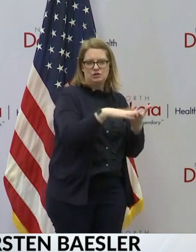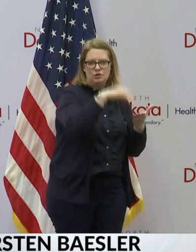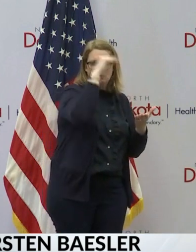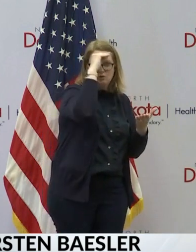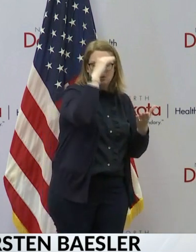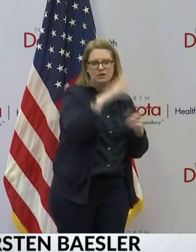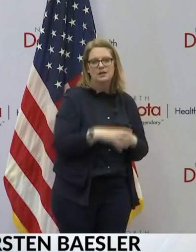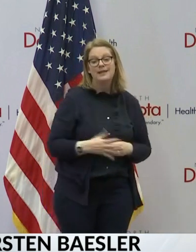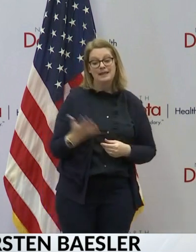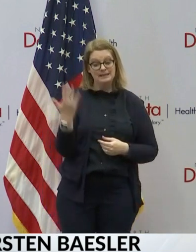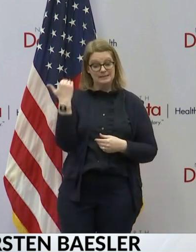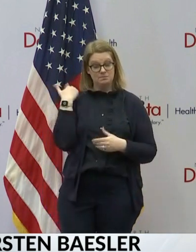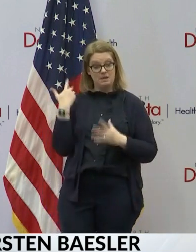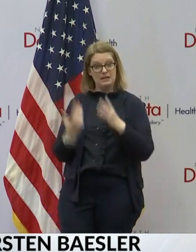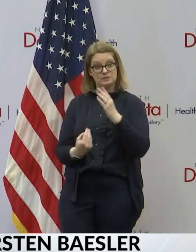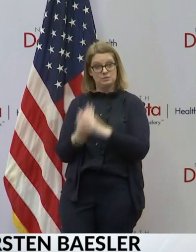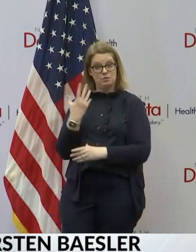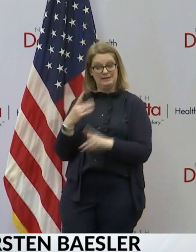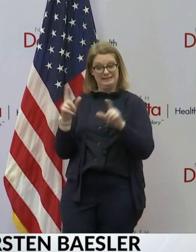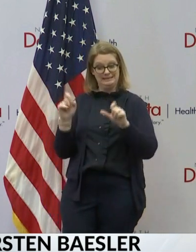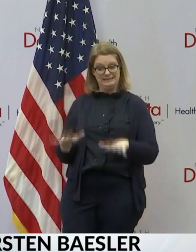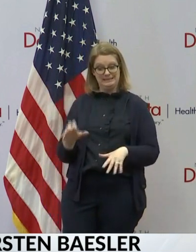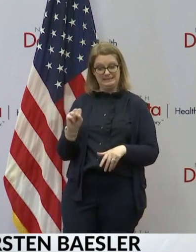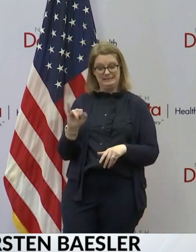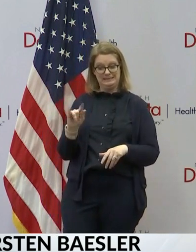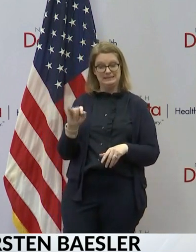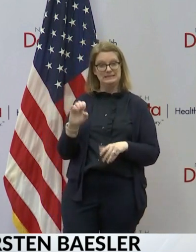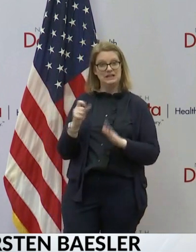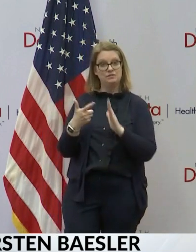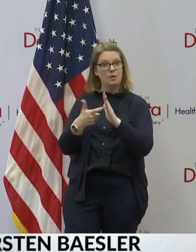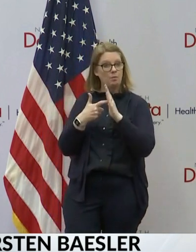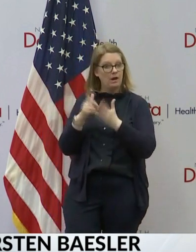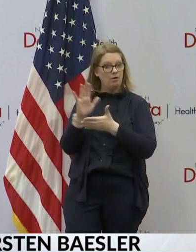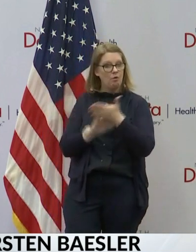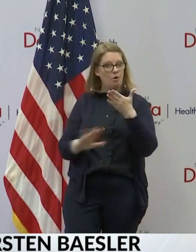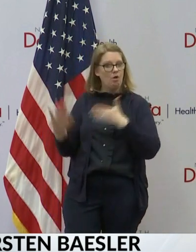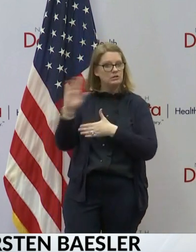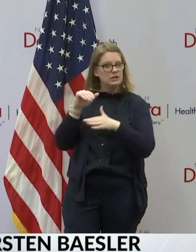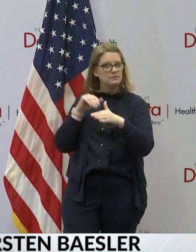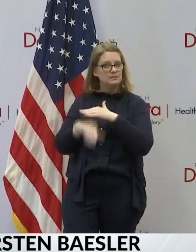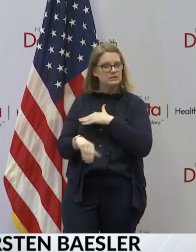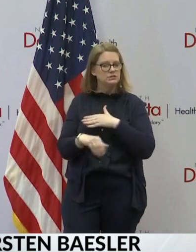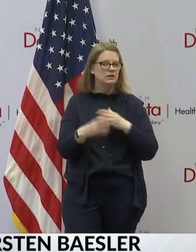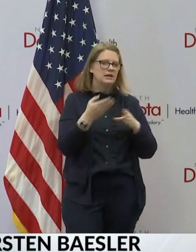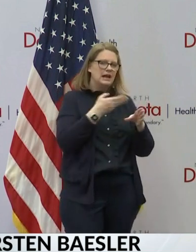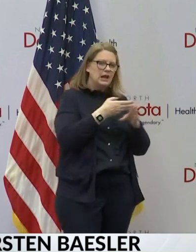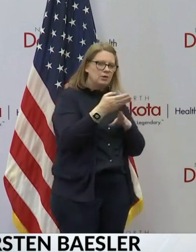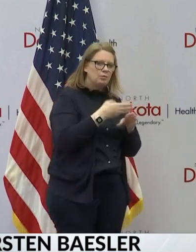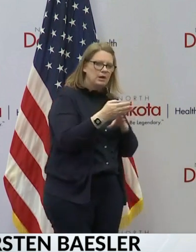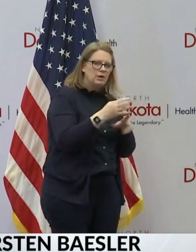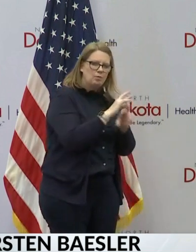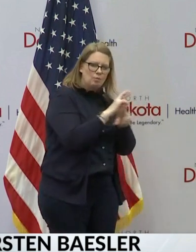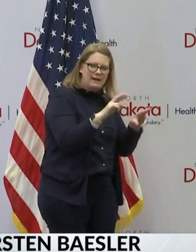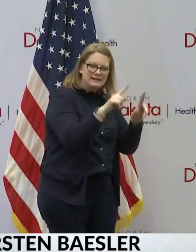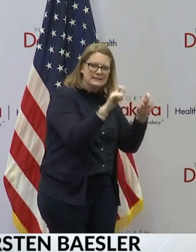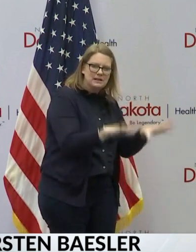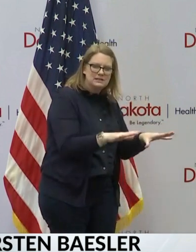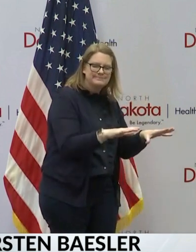ALLOWED STUDENTS TO REINFORCE SKILLS AND LEARNING AND TO ACCELERATE THEIR LEARNING. ADDITIONALLY THIS PAST SPRING,